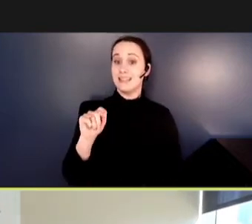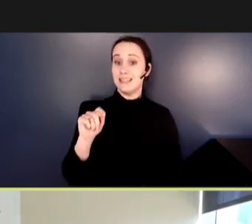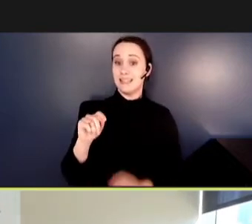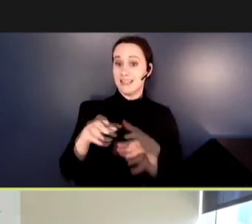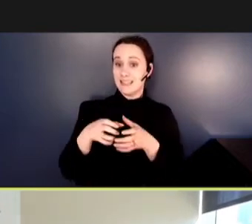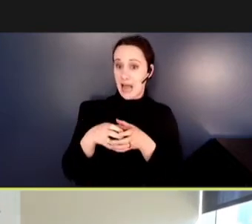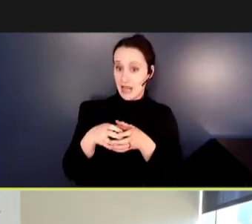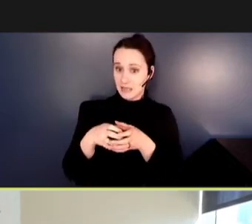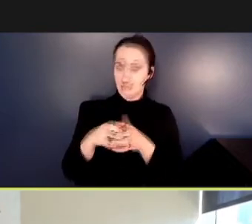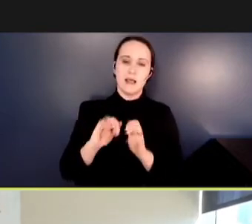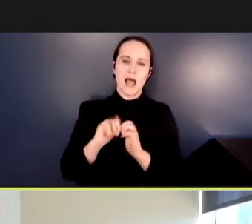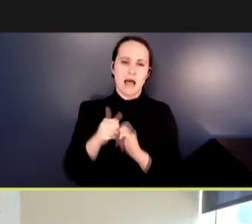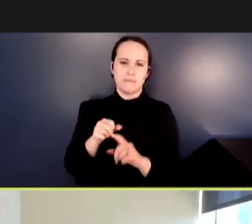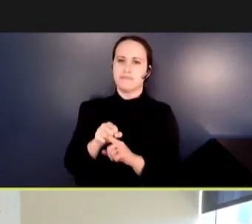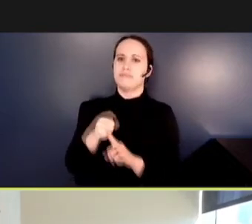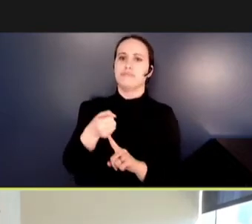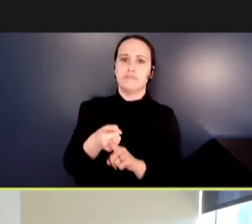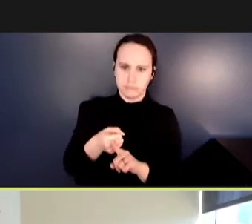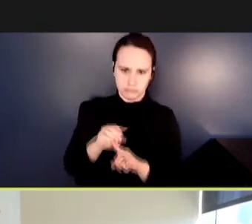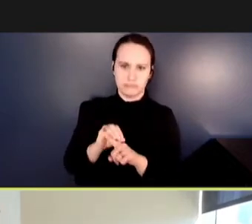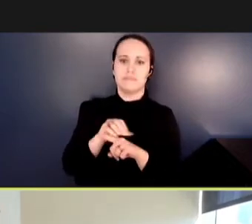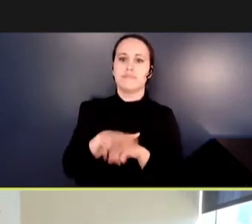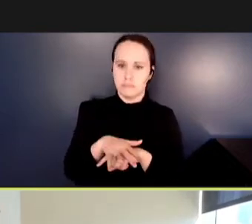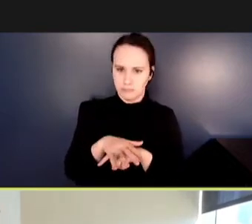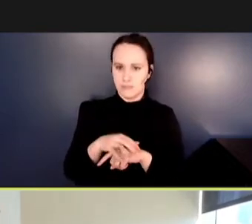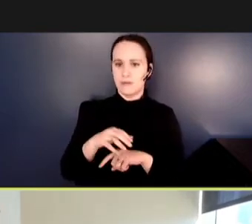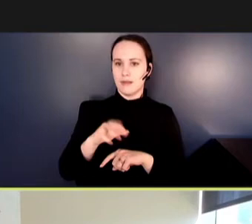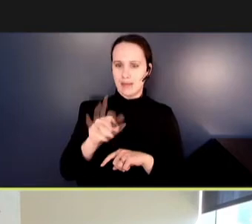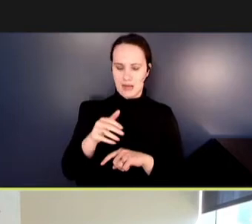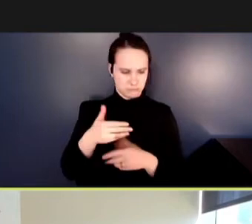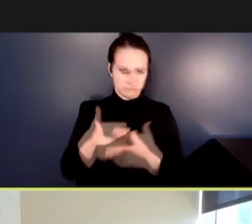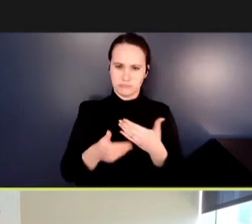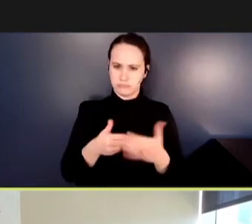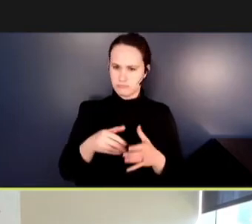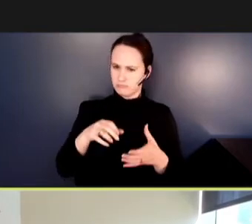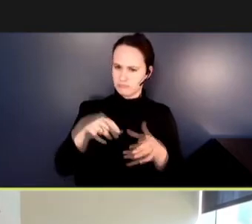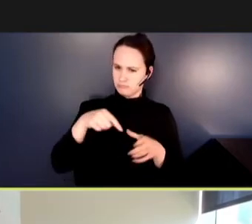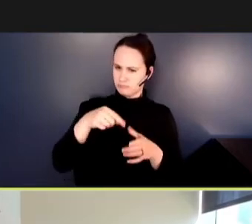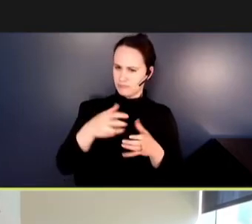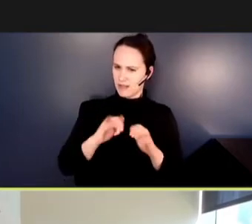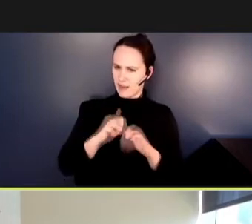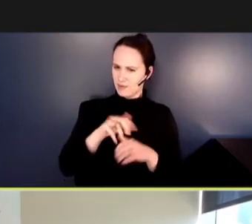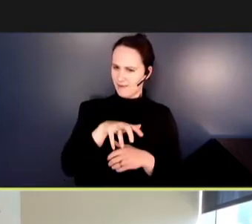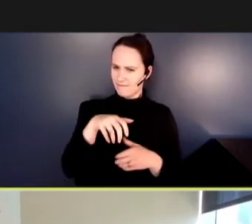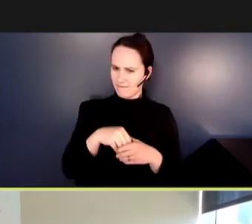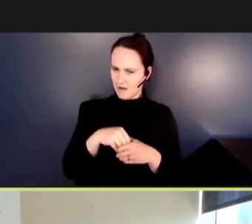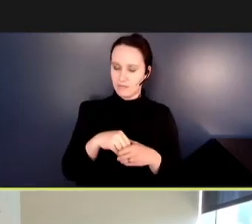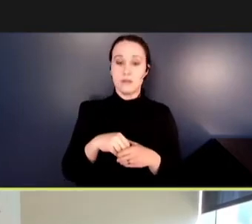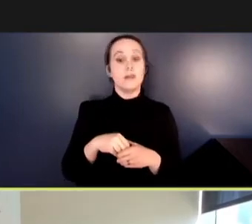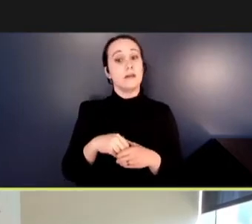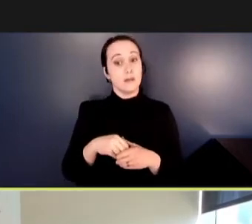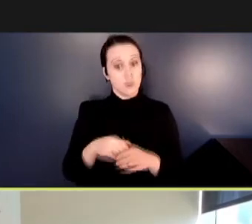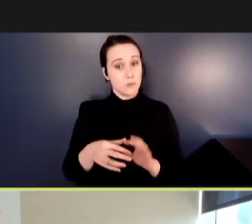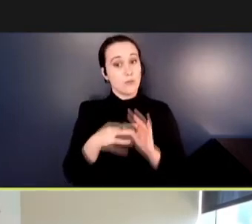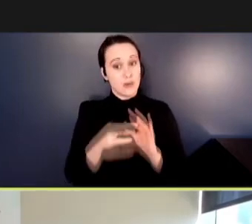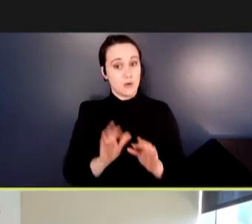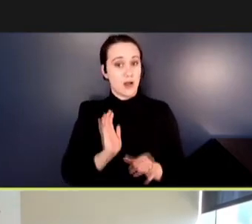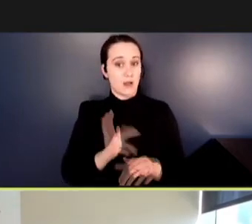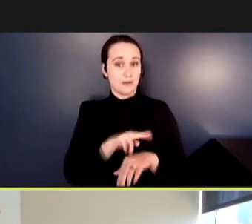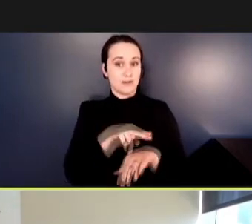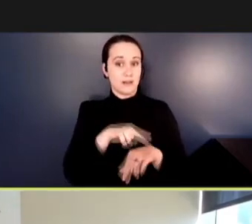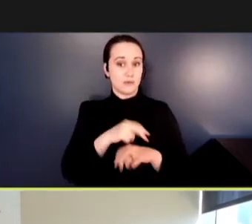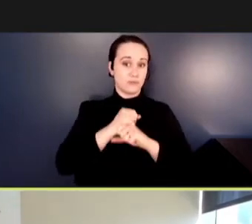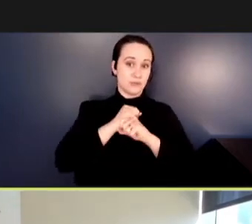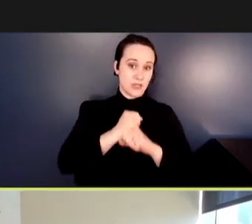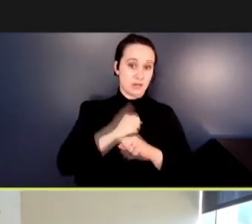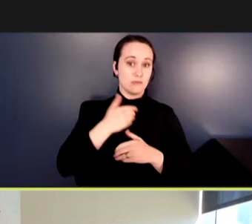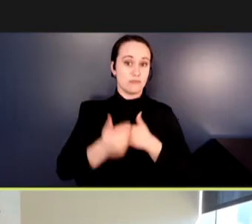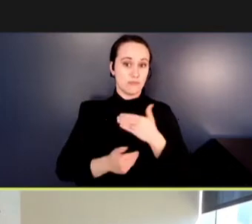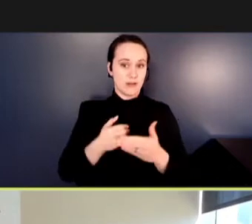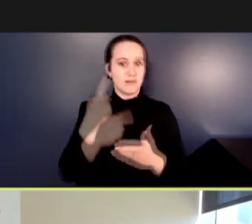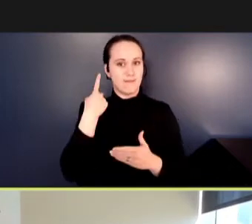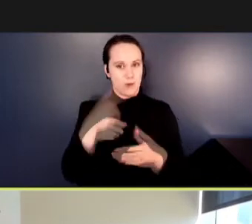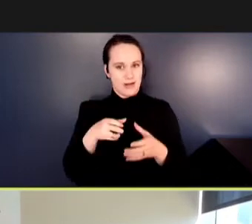and so we want to study the natural response and protection afforded by cellular immunity.